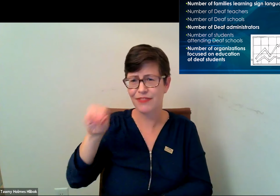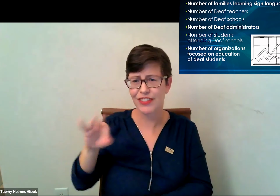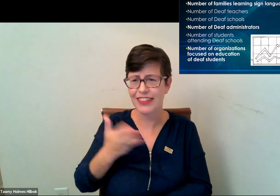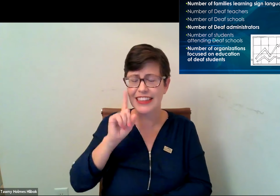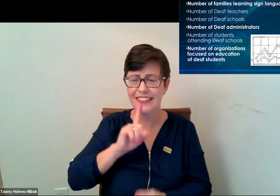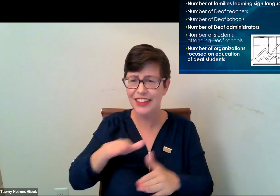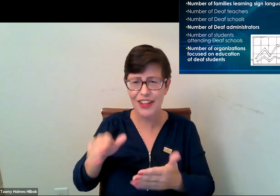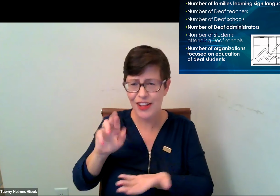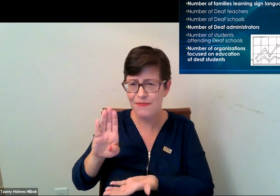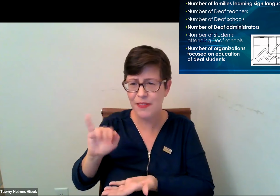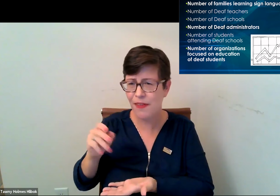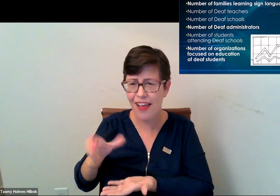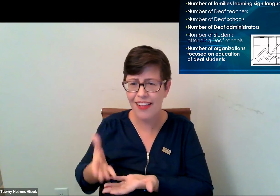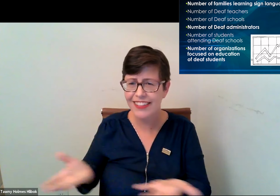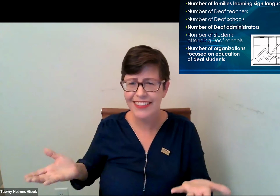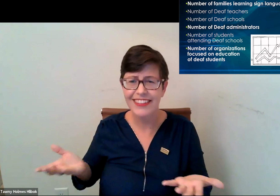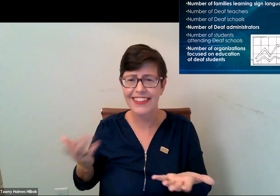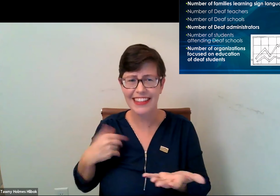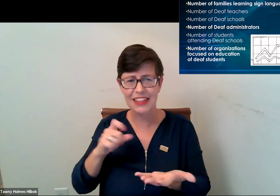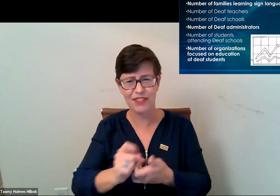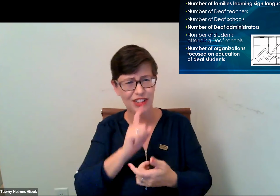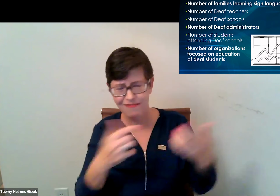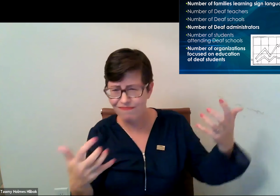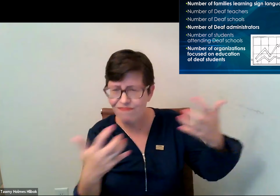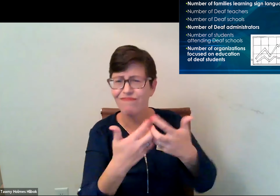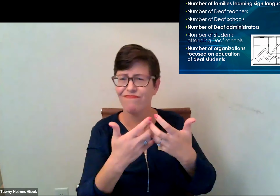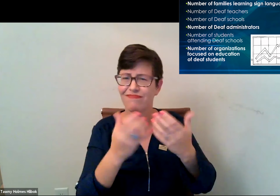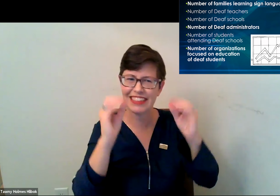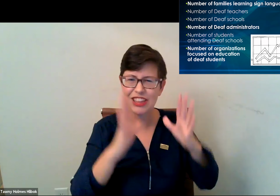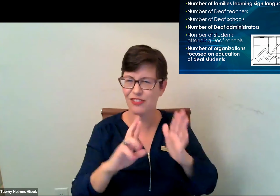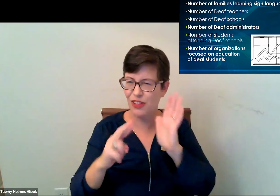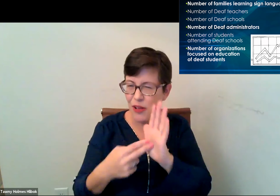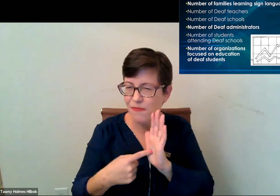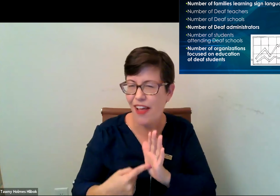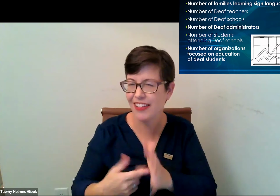Black indigenous people of color as instructors, we need to make sure that